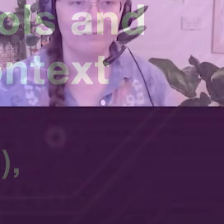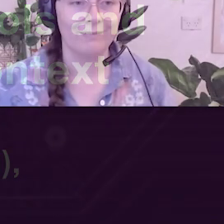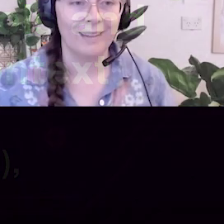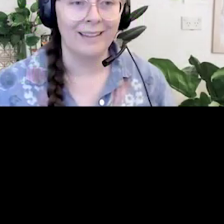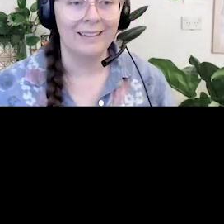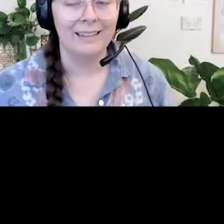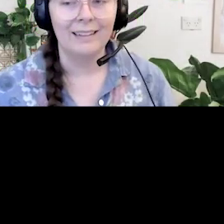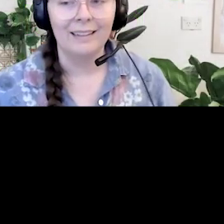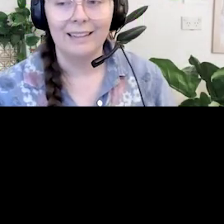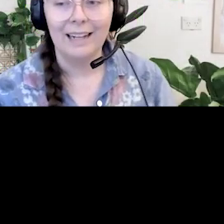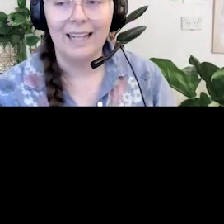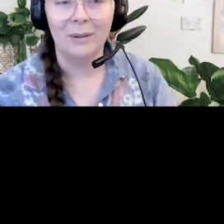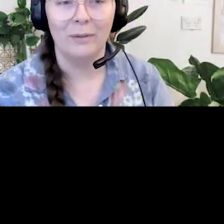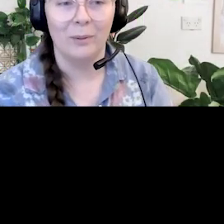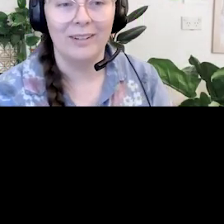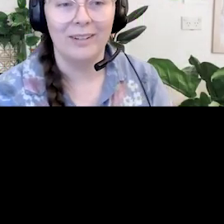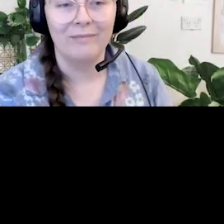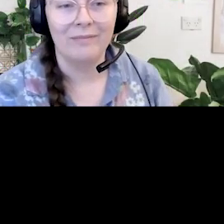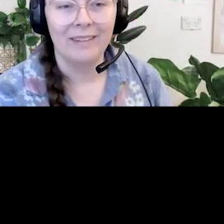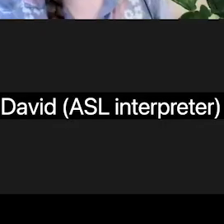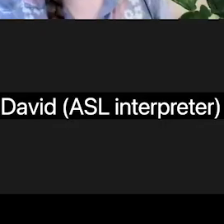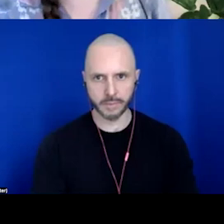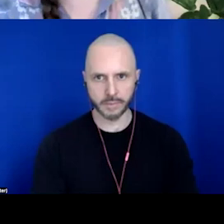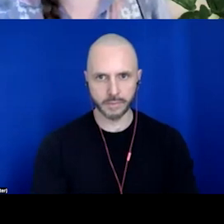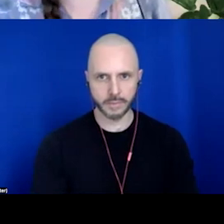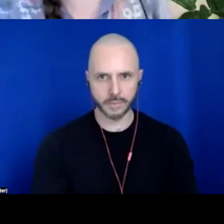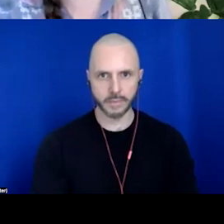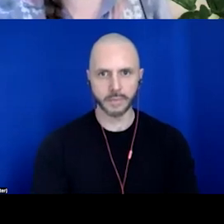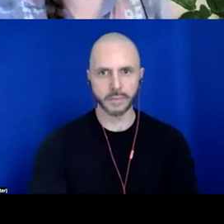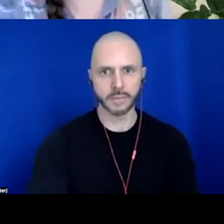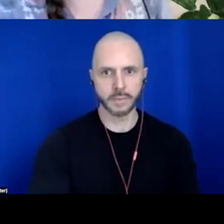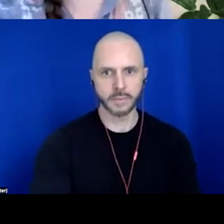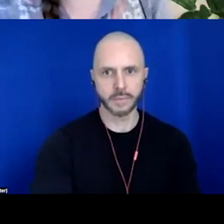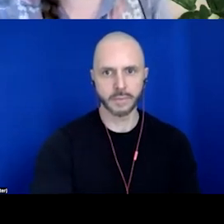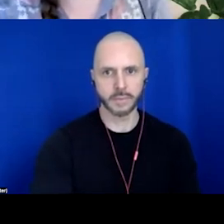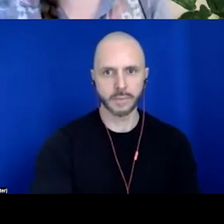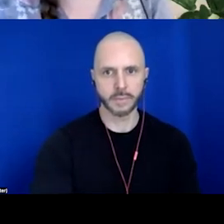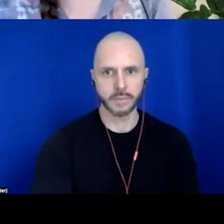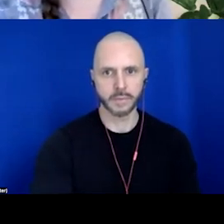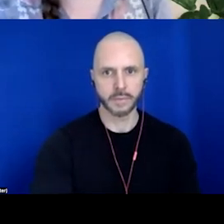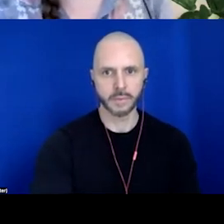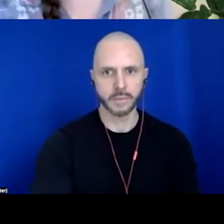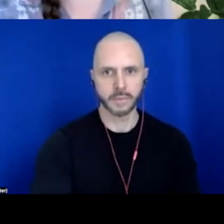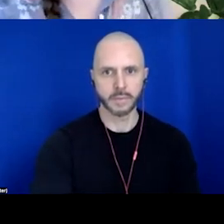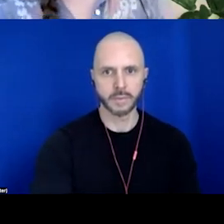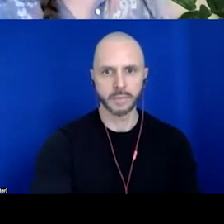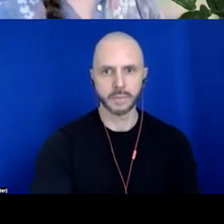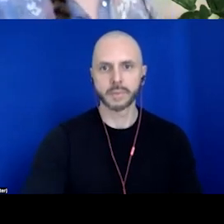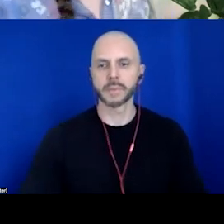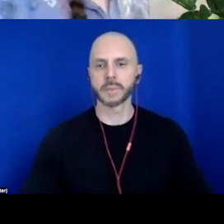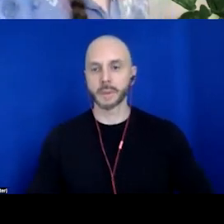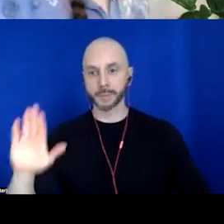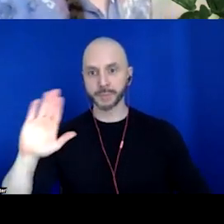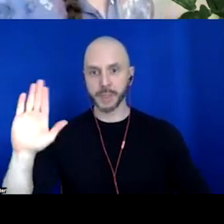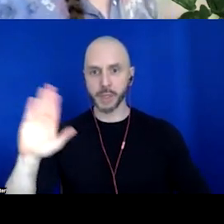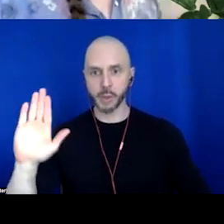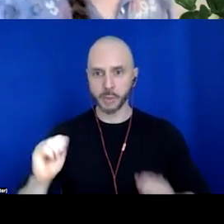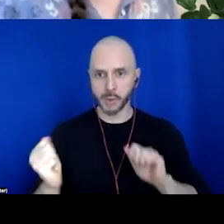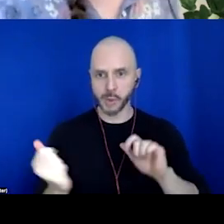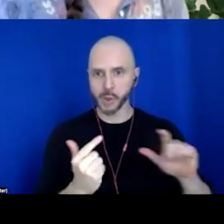Madeleine Griggs: Hello, everyone. Thank you for joining us today for today's Tech Forum session.